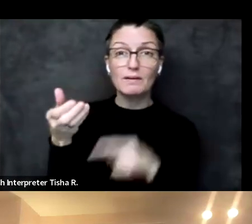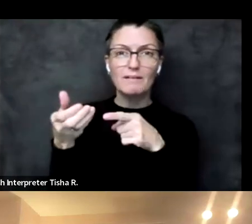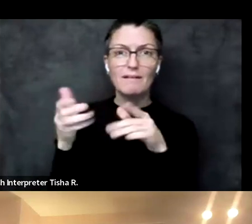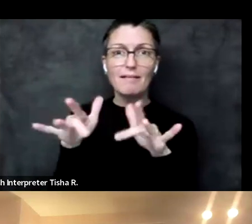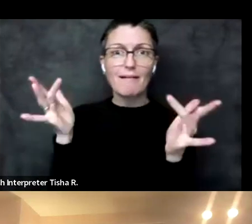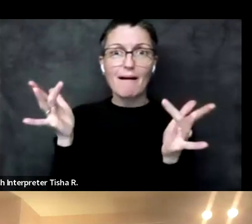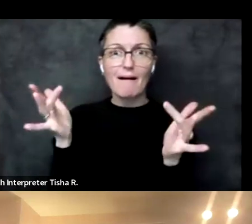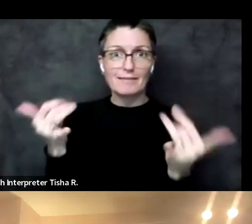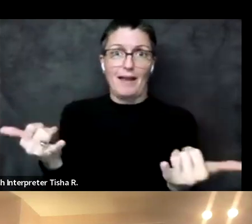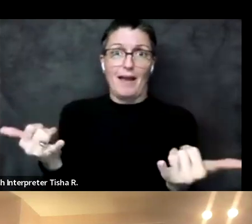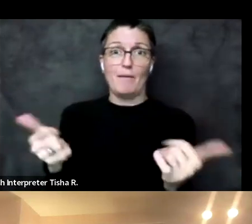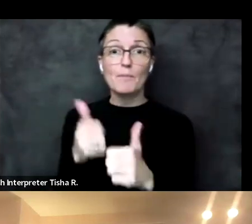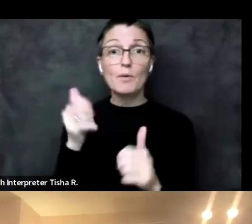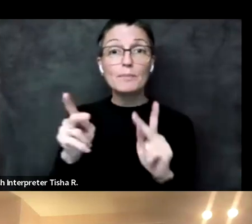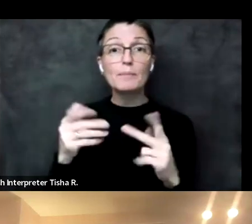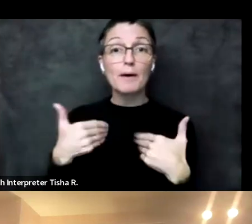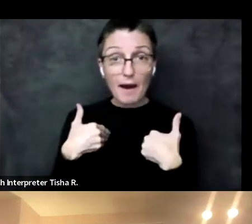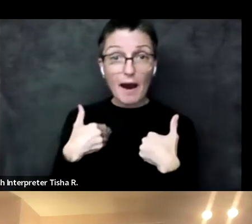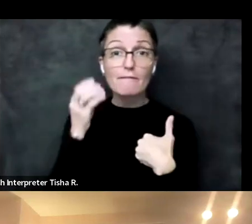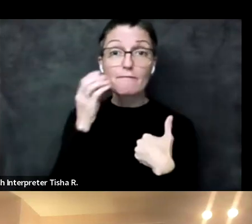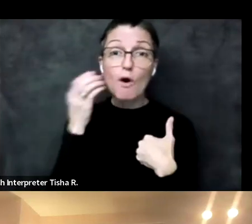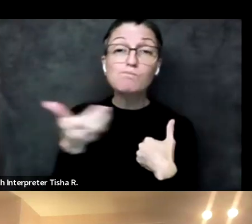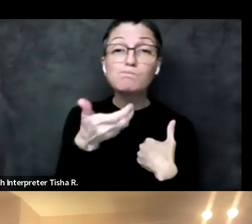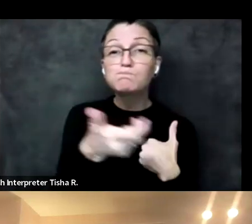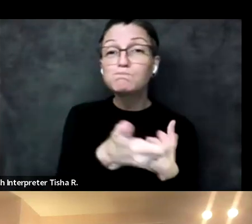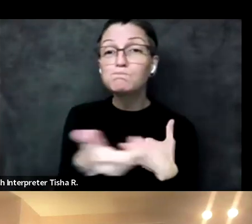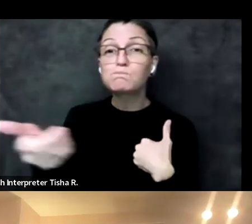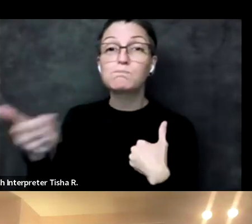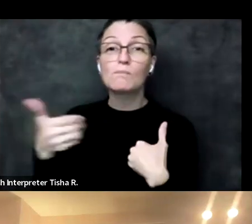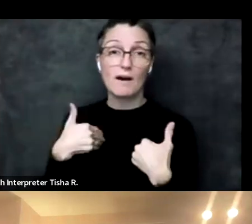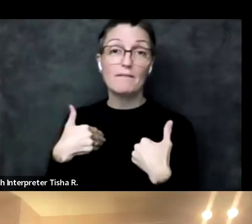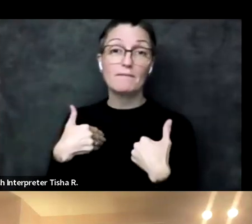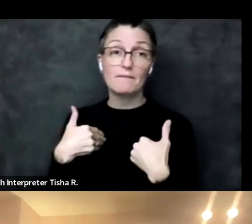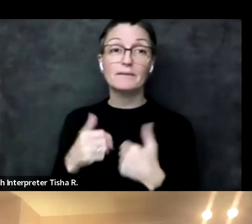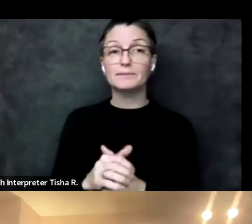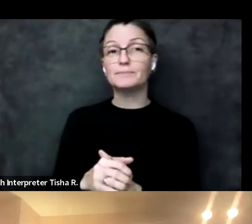have phones, or have access to phones. However, in the fiction